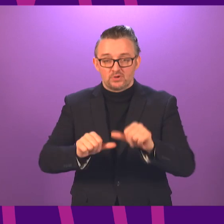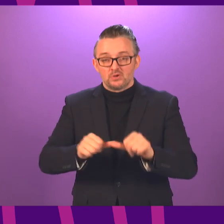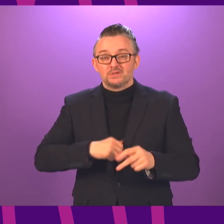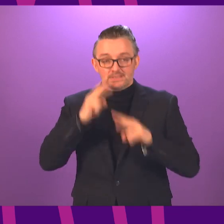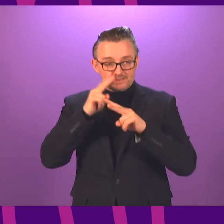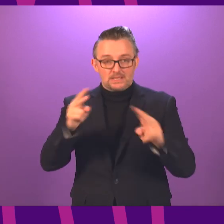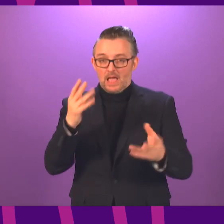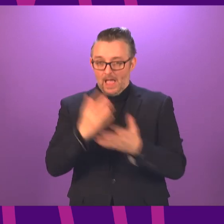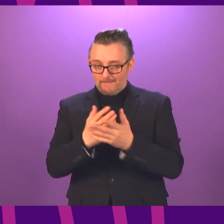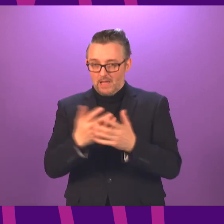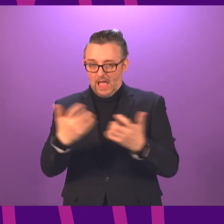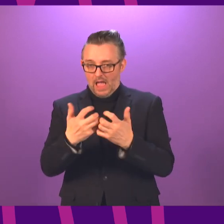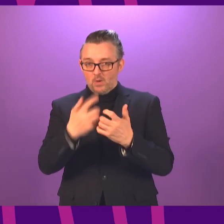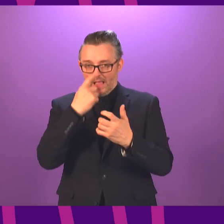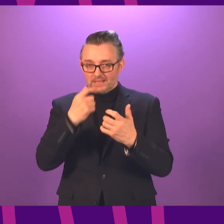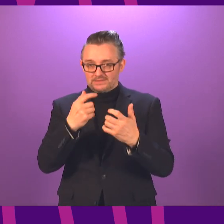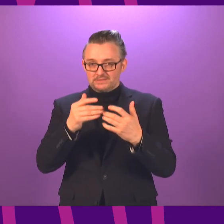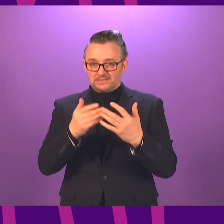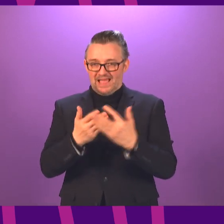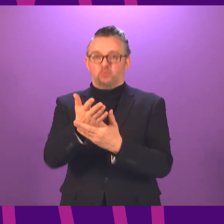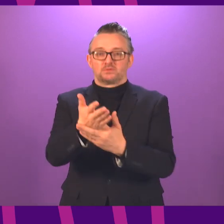firm way out of this. We can now say with confidence that, if we all stick together